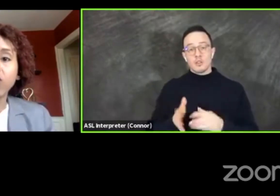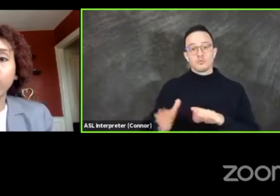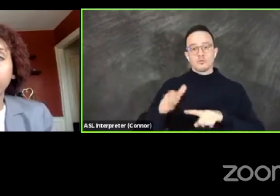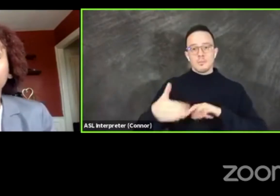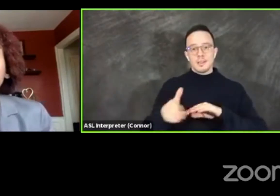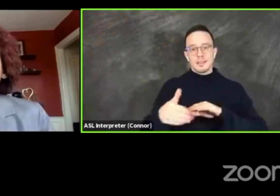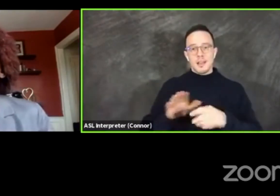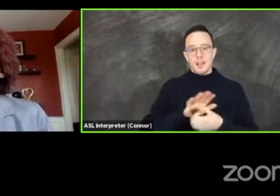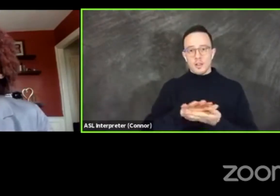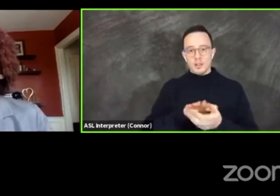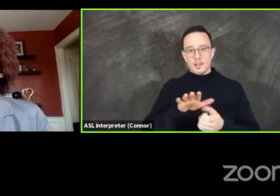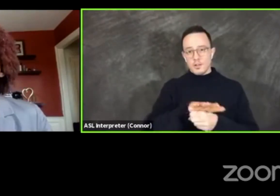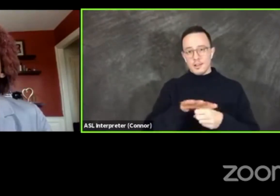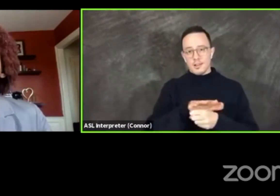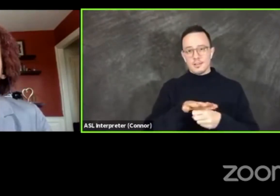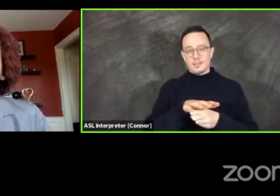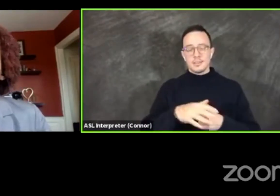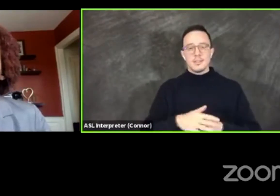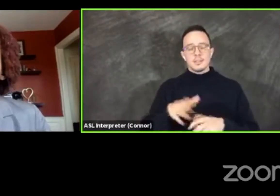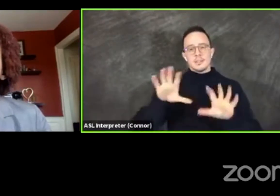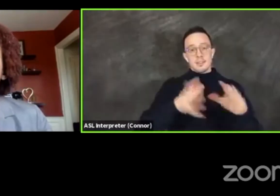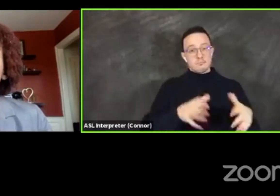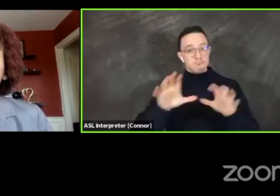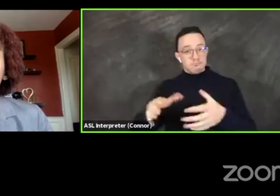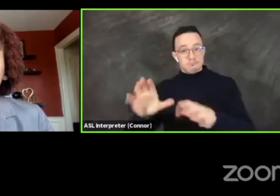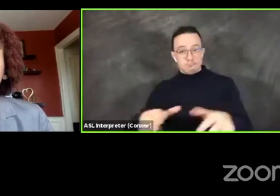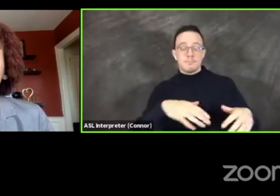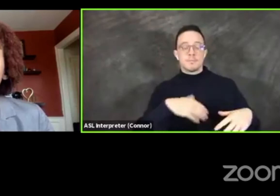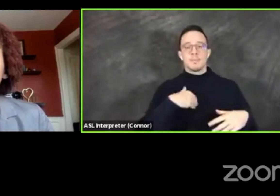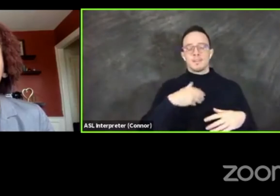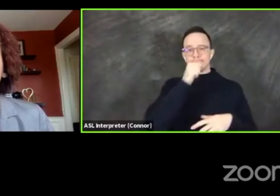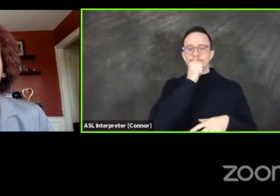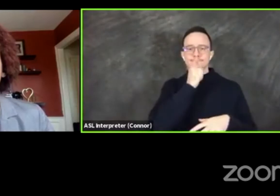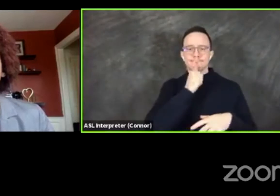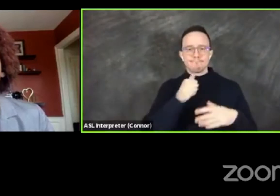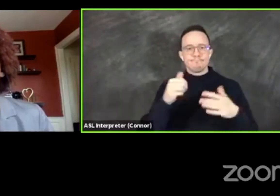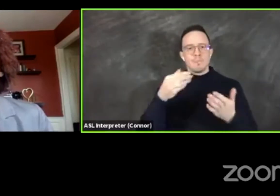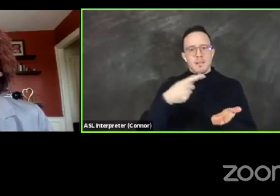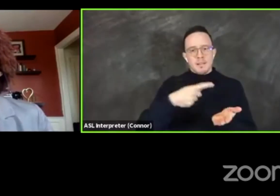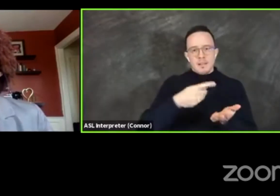GROUPS HAVE ENDURED LIVING THROUGH HARSH CONDITIONS, LOW WAGES, CONTINUOUS DISPLACEMENT AND RACIAL